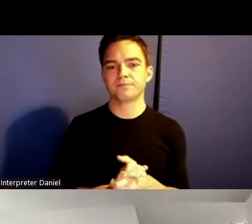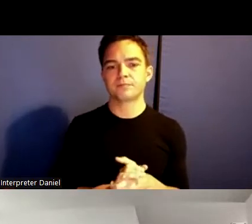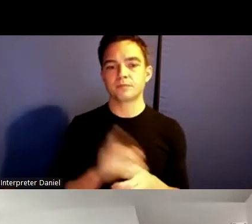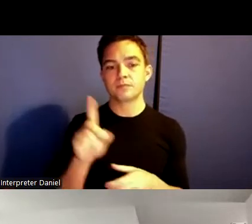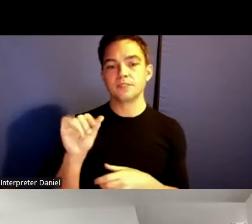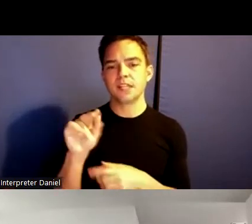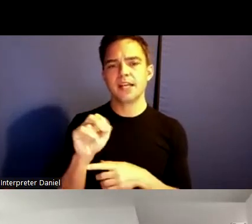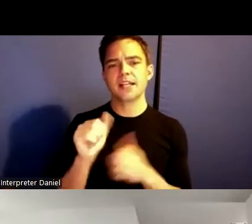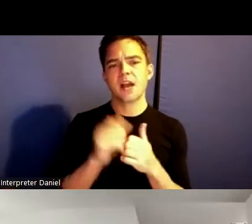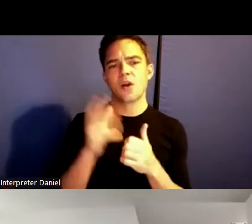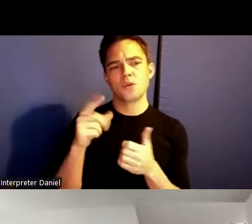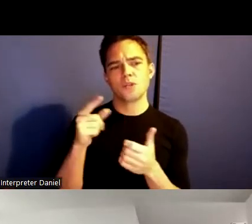respond to those questions?